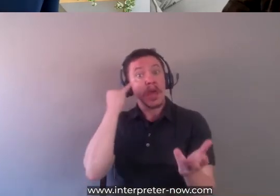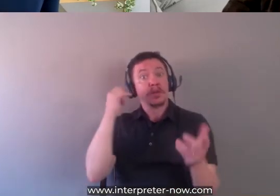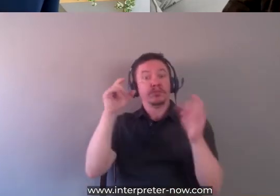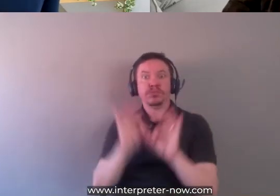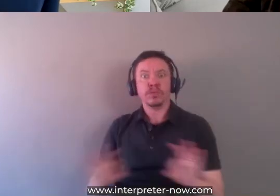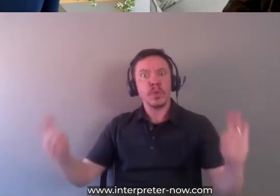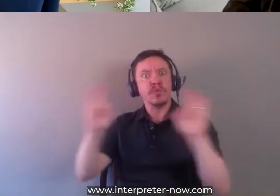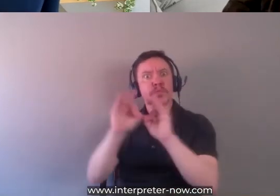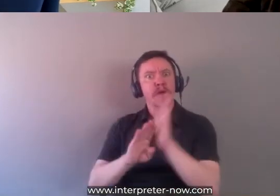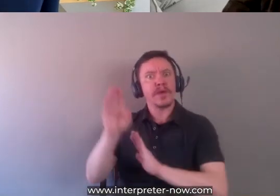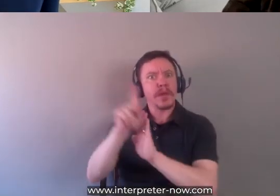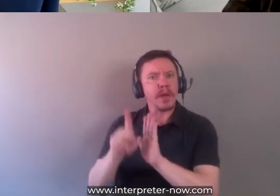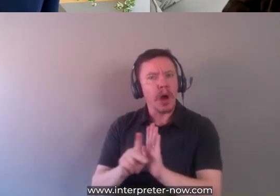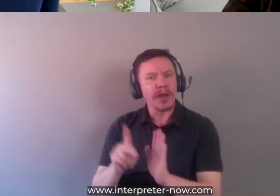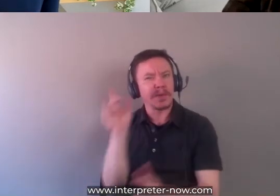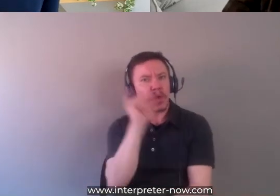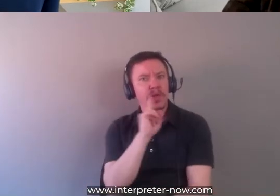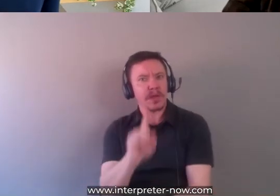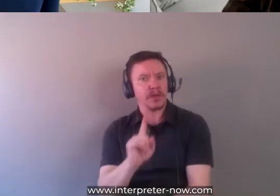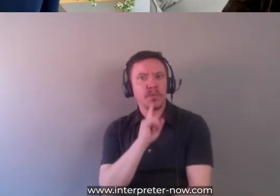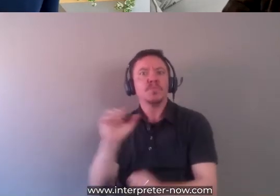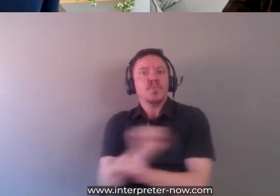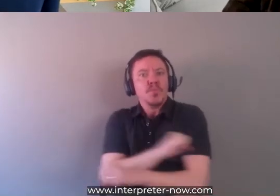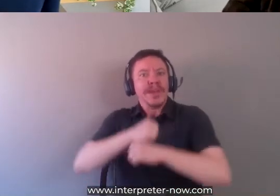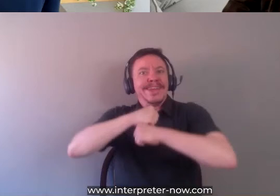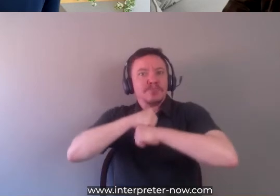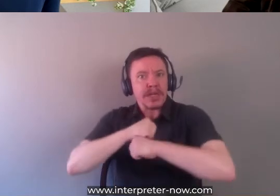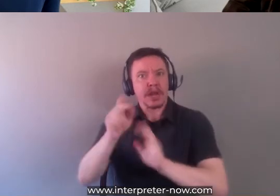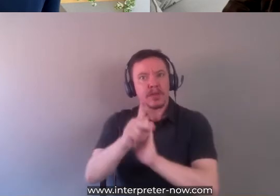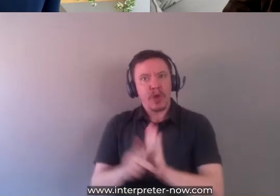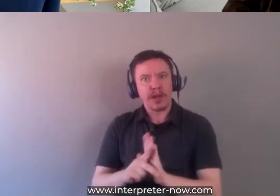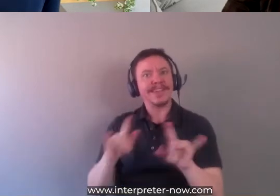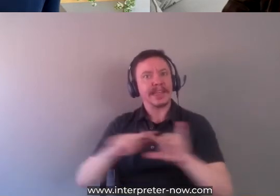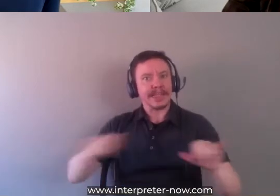What does that look like to really protect the data while you are providing that service?